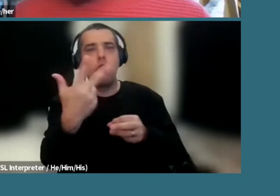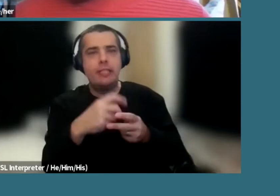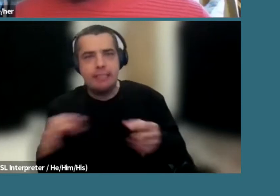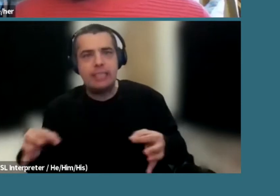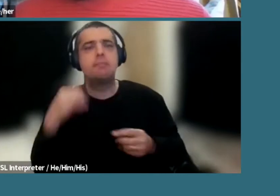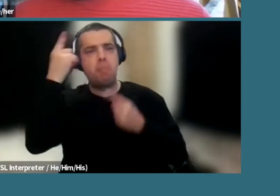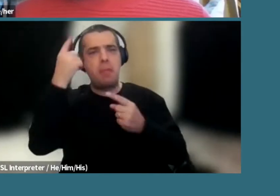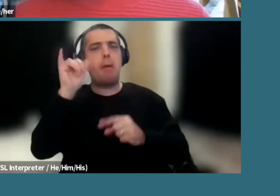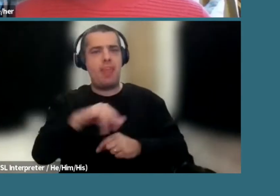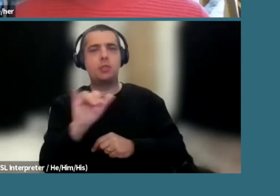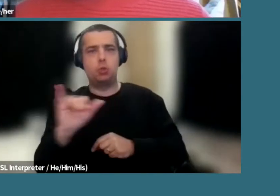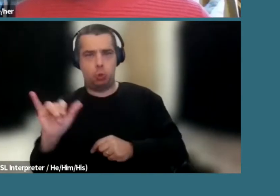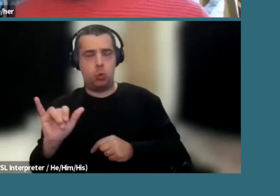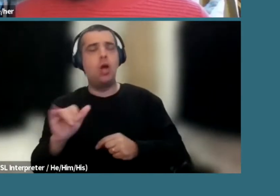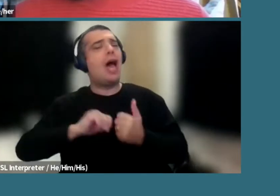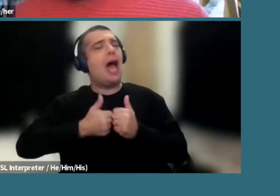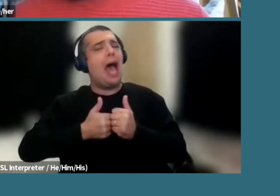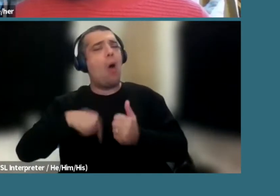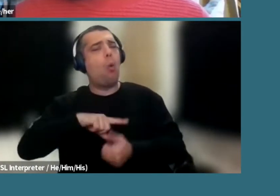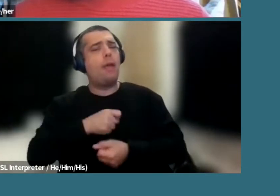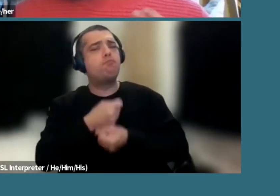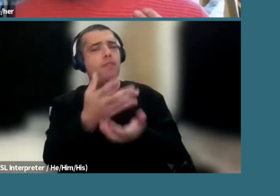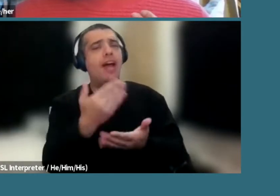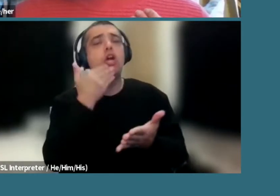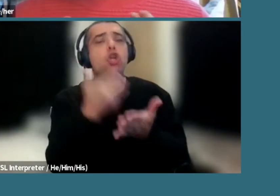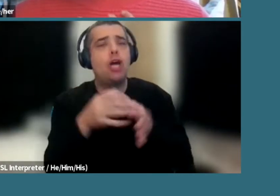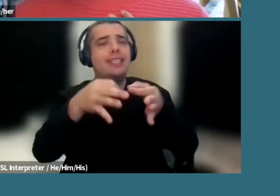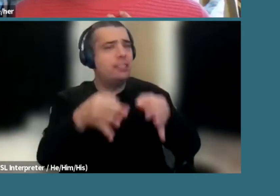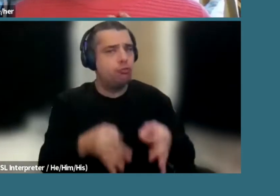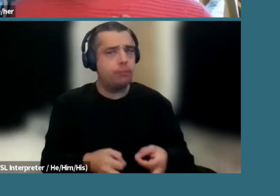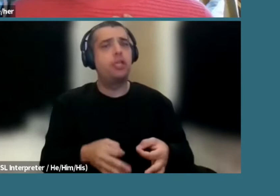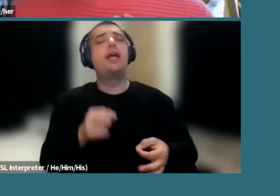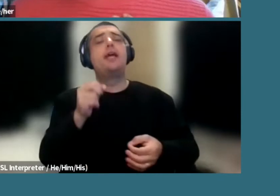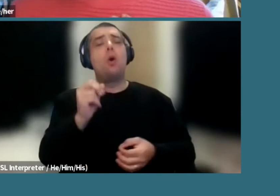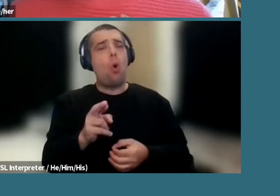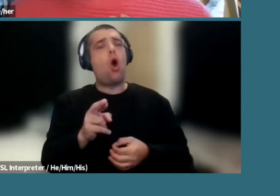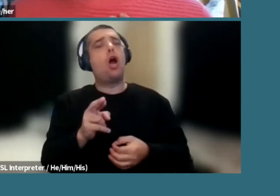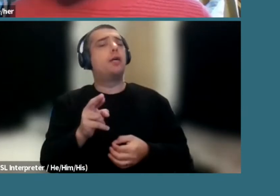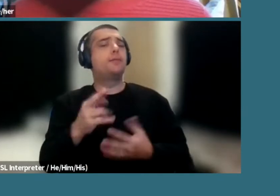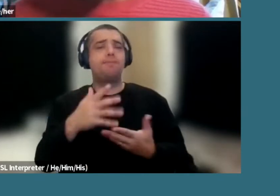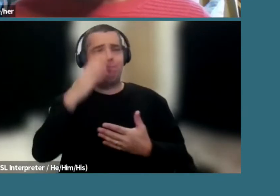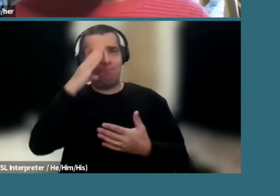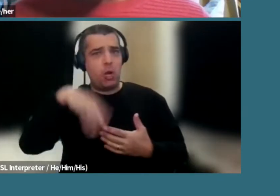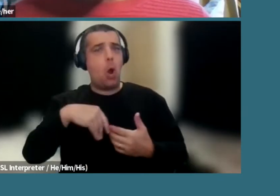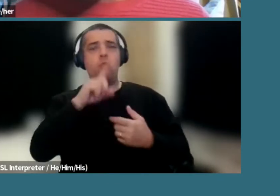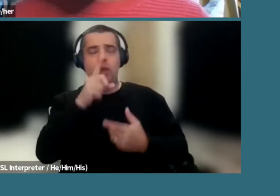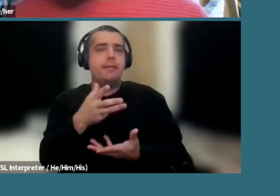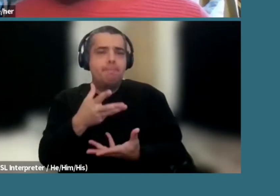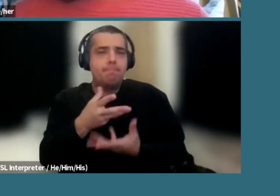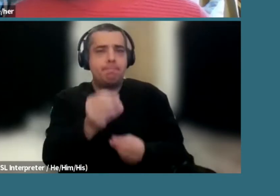How can we provide a good description or an engaging description without having